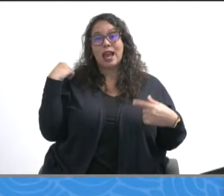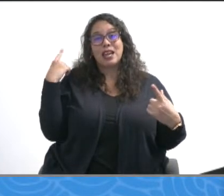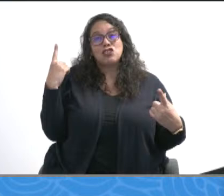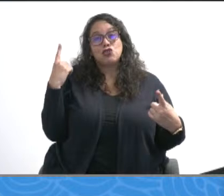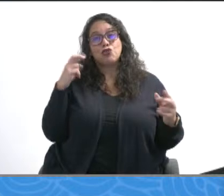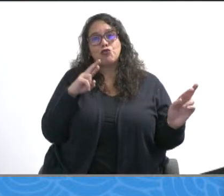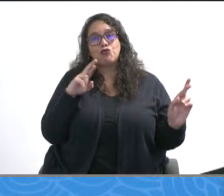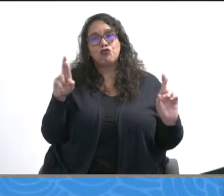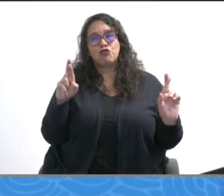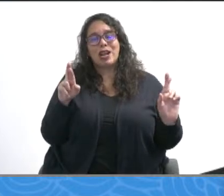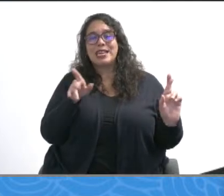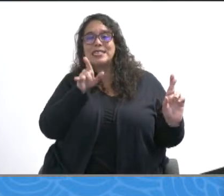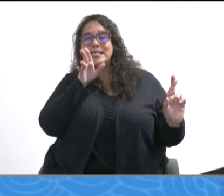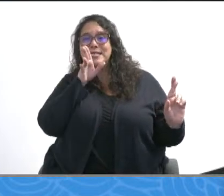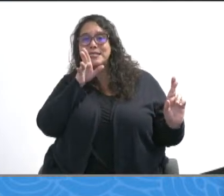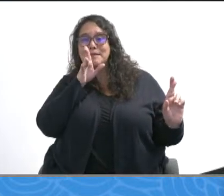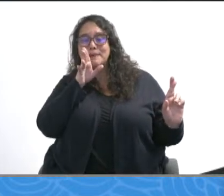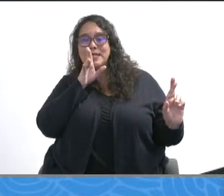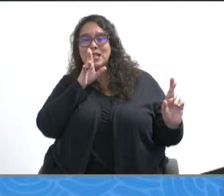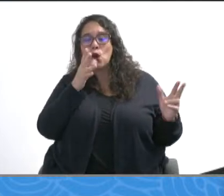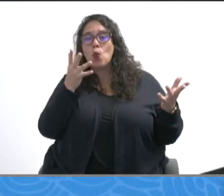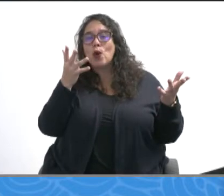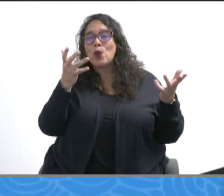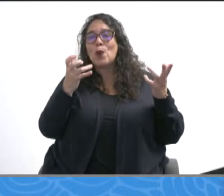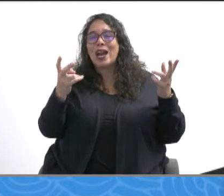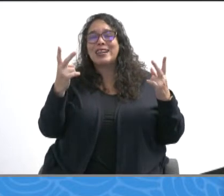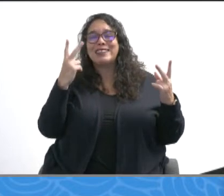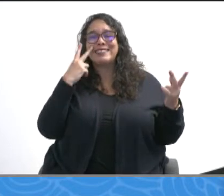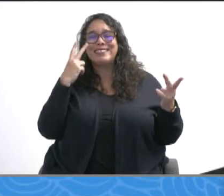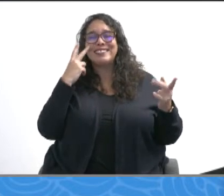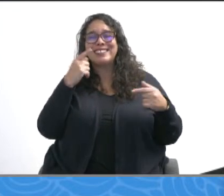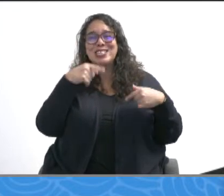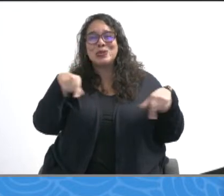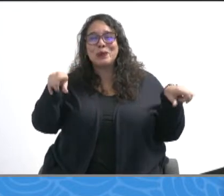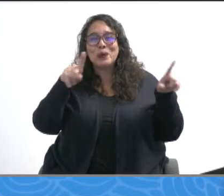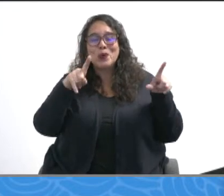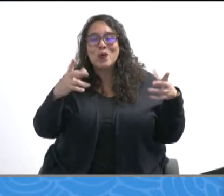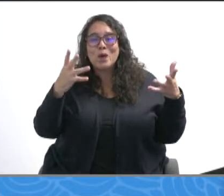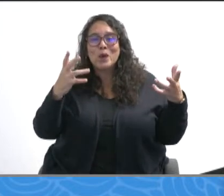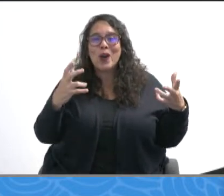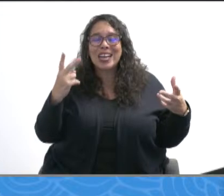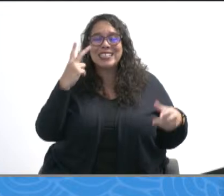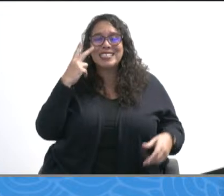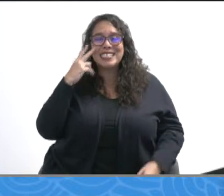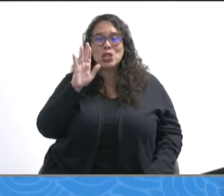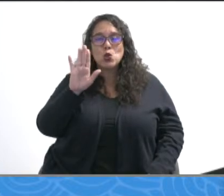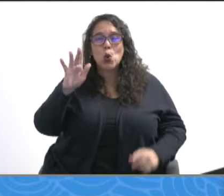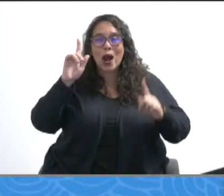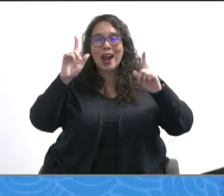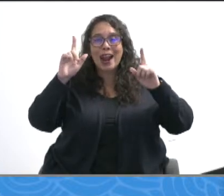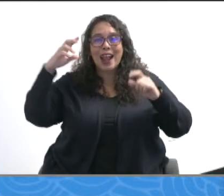and that you strive to be visible. We love seeing your smiling faces, we love seeing those of you that are interacting with us.